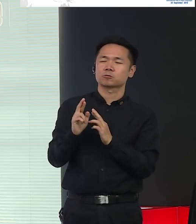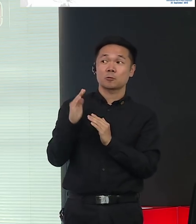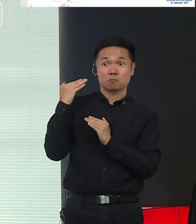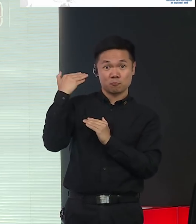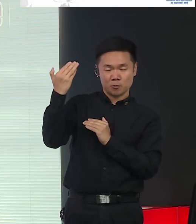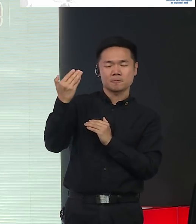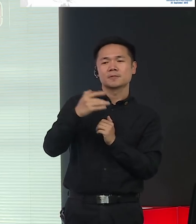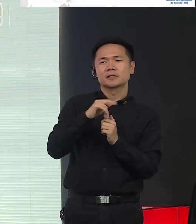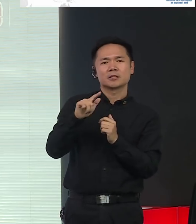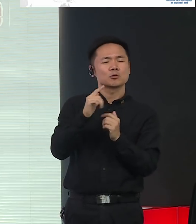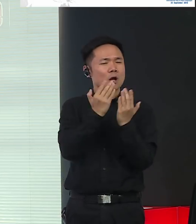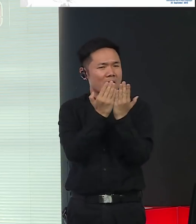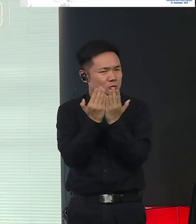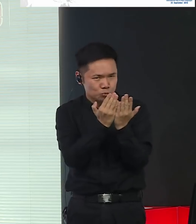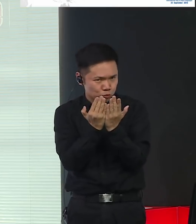those native sign language users will be